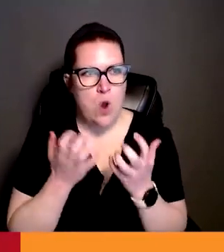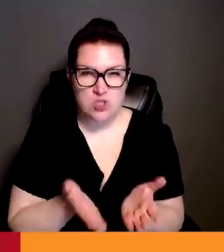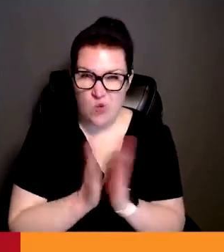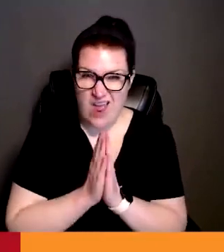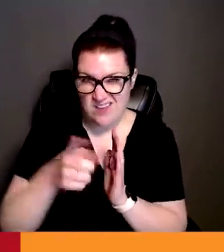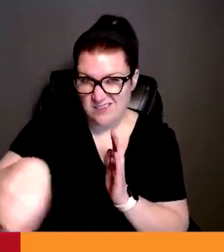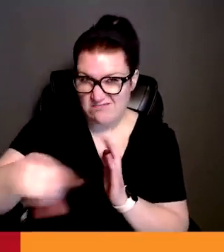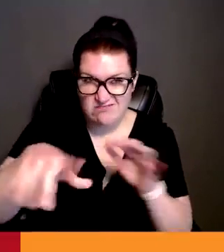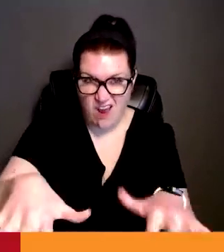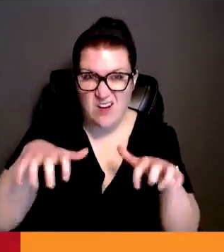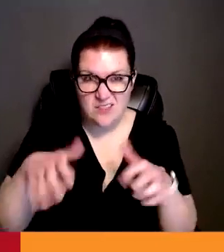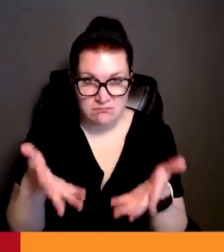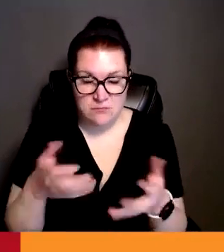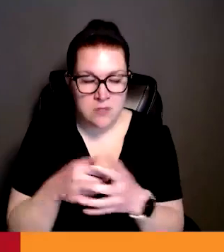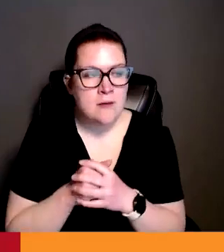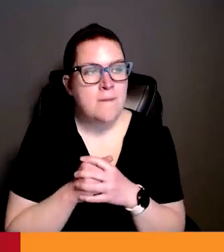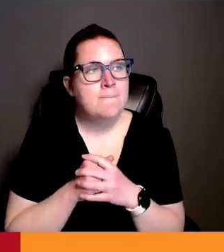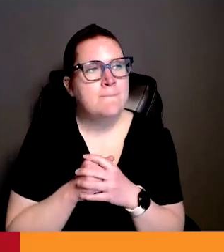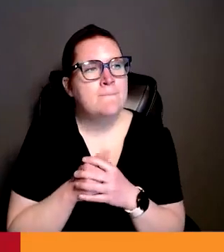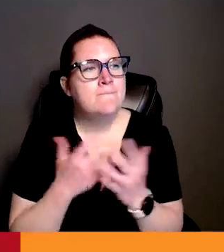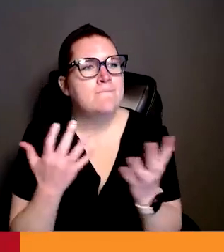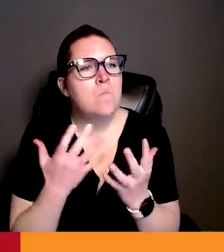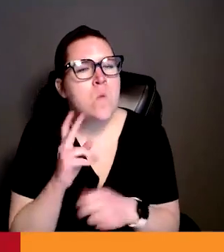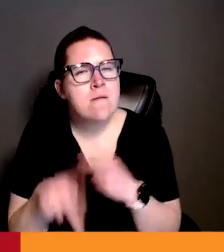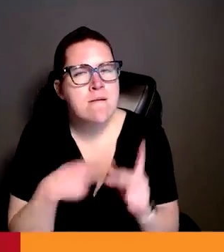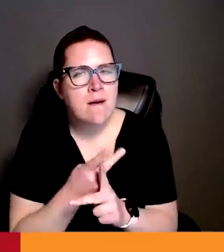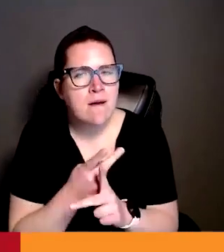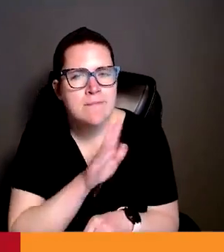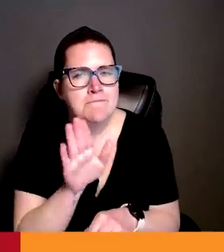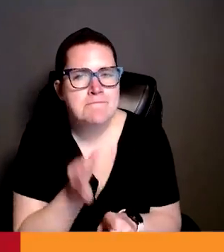is the kind of expertise that you might like to connect